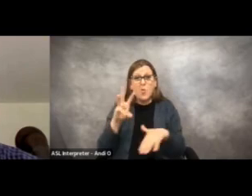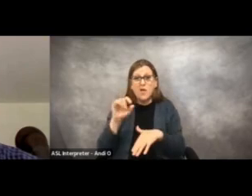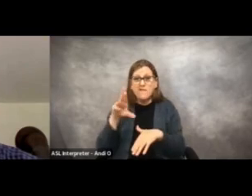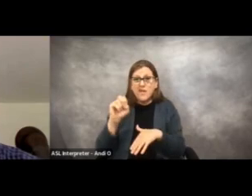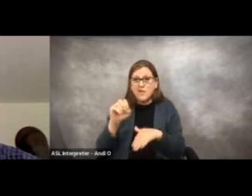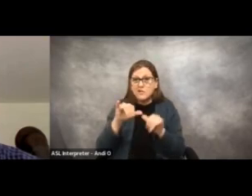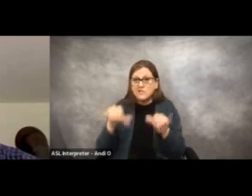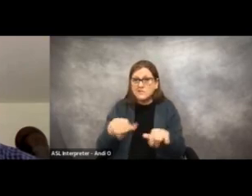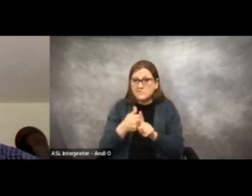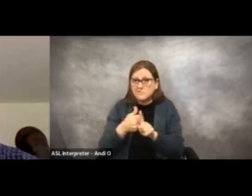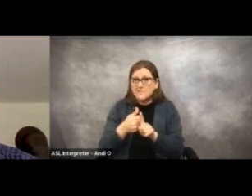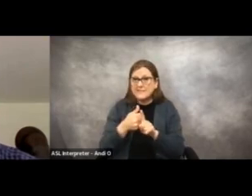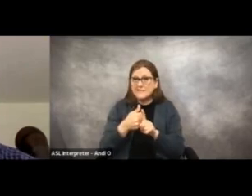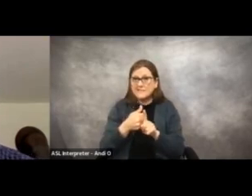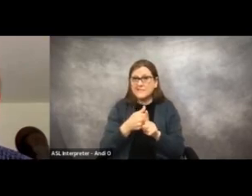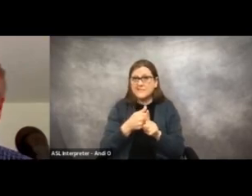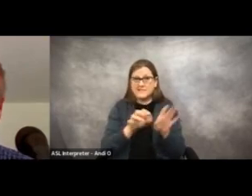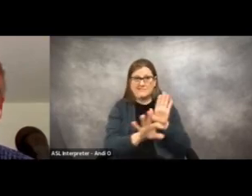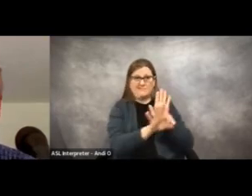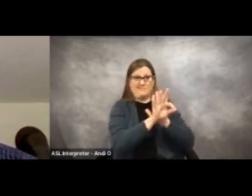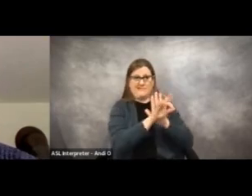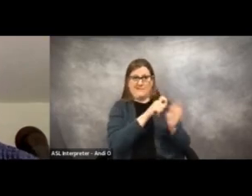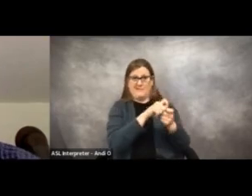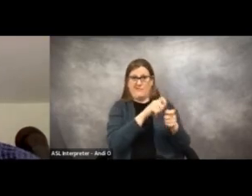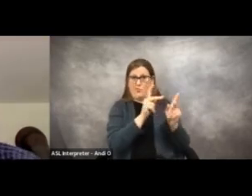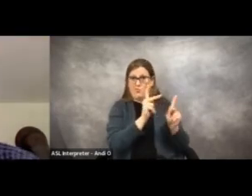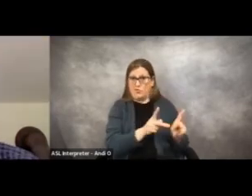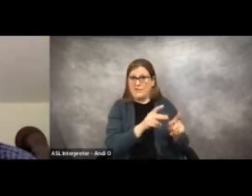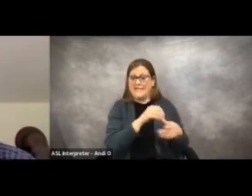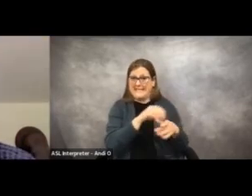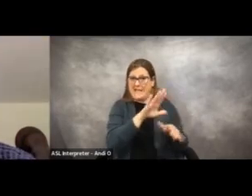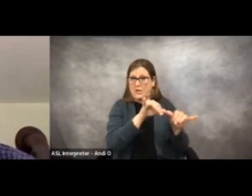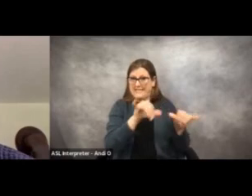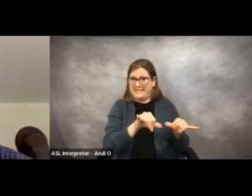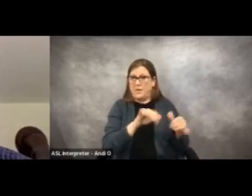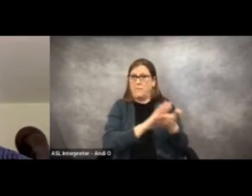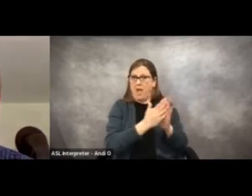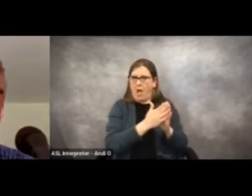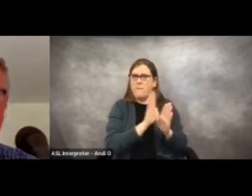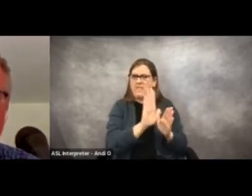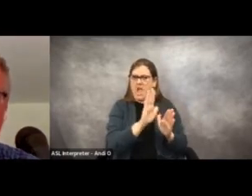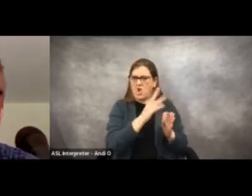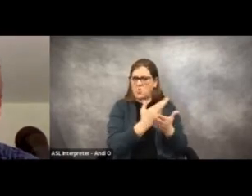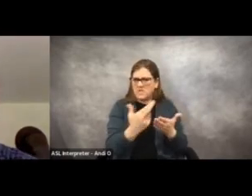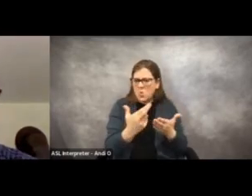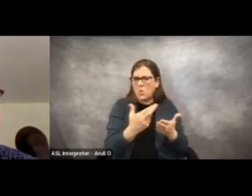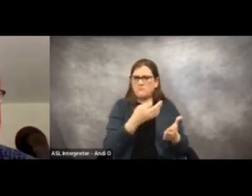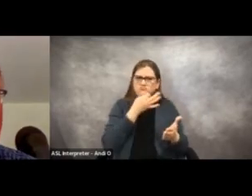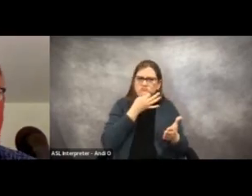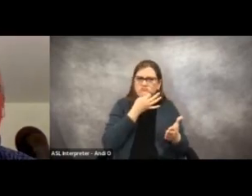designate personnel within their system to become they're sort of brain injury resource facilitation experts. And they